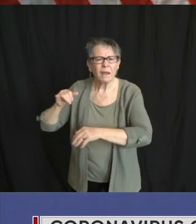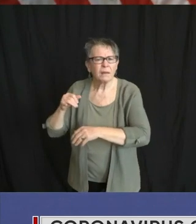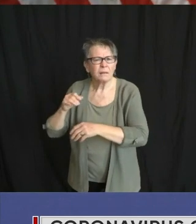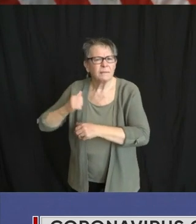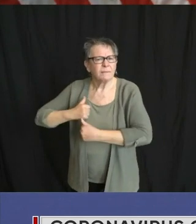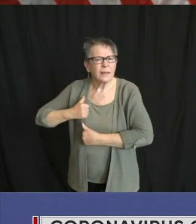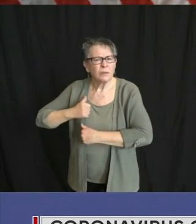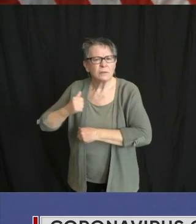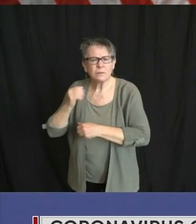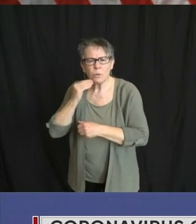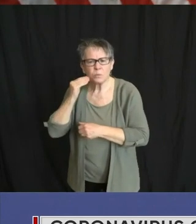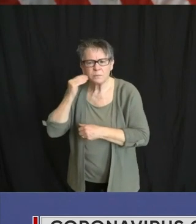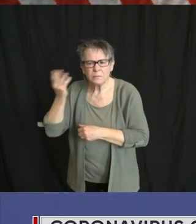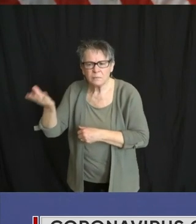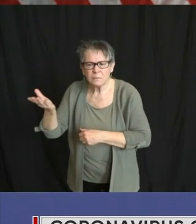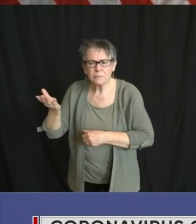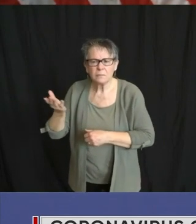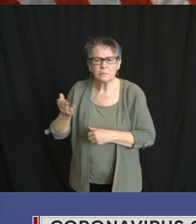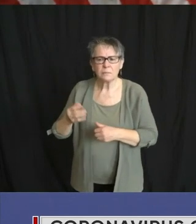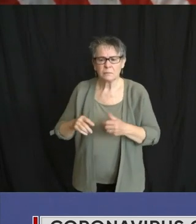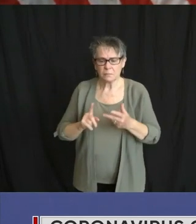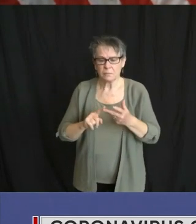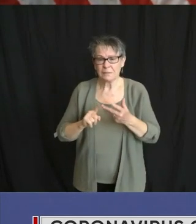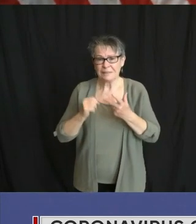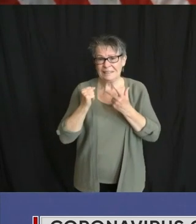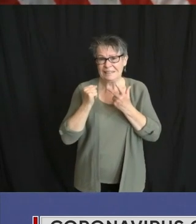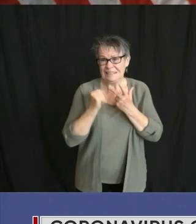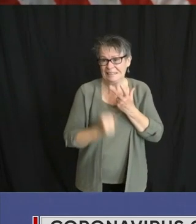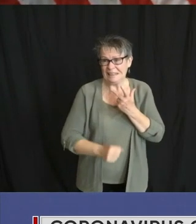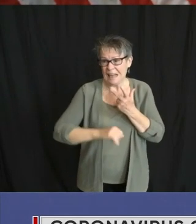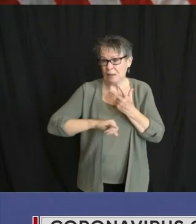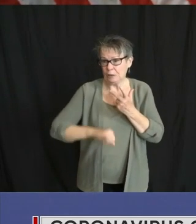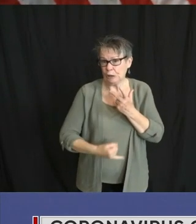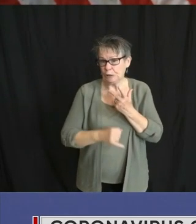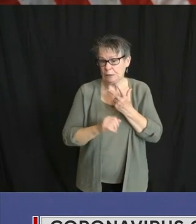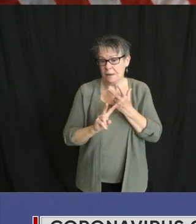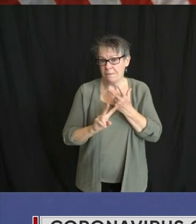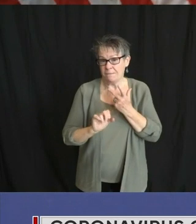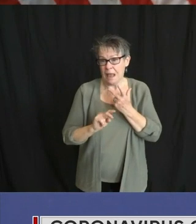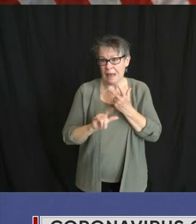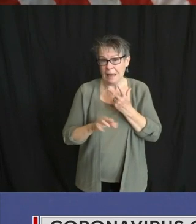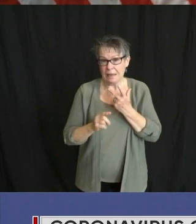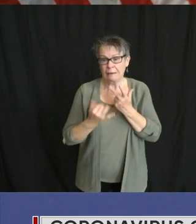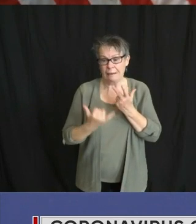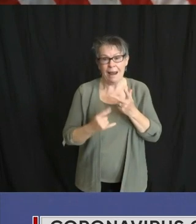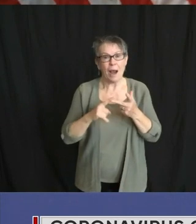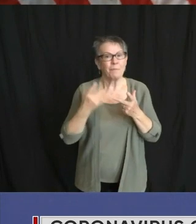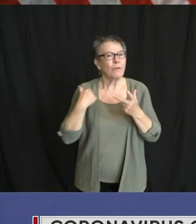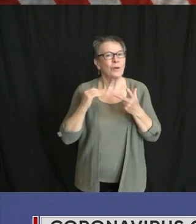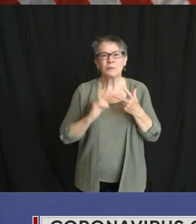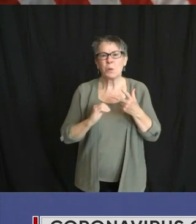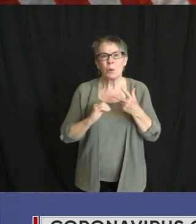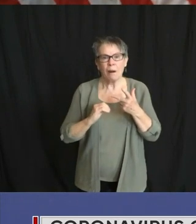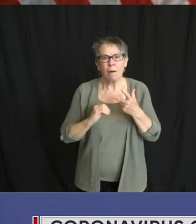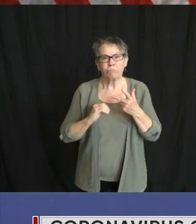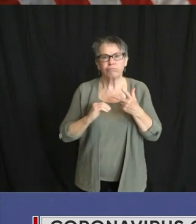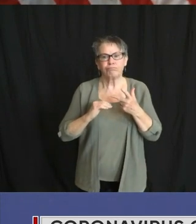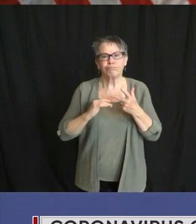I AM LOOKING TO MAKE SURE --